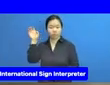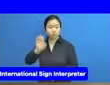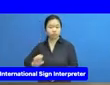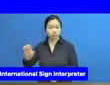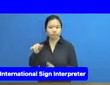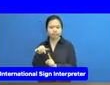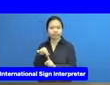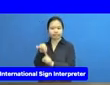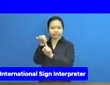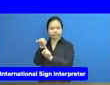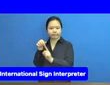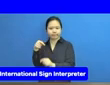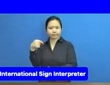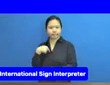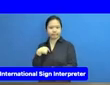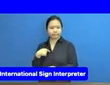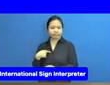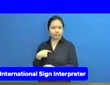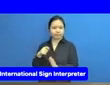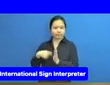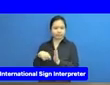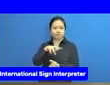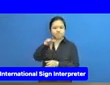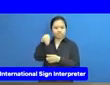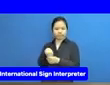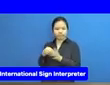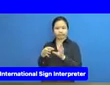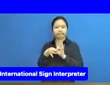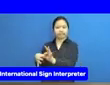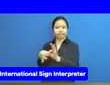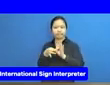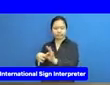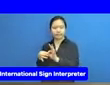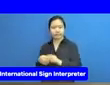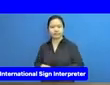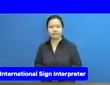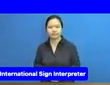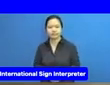on the activities page. On our website, we gather not only all the information